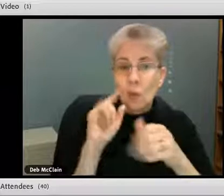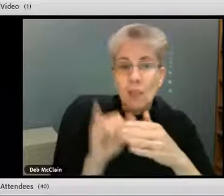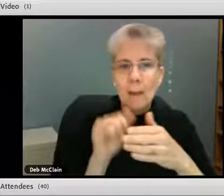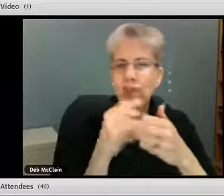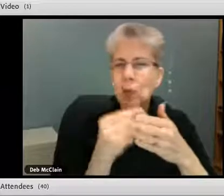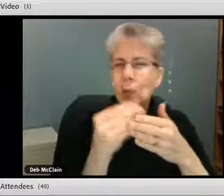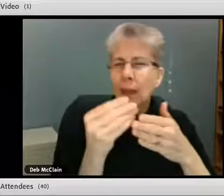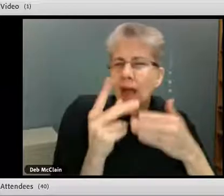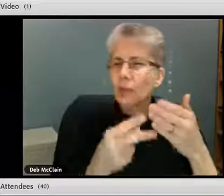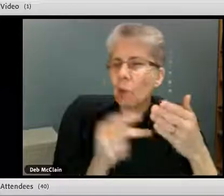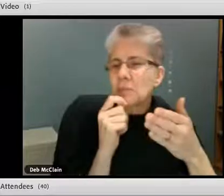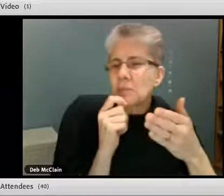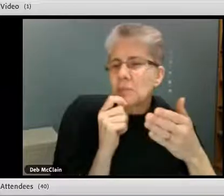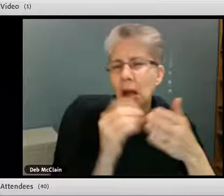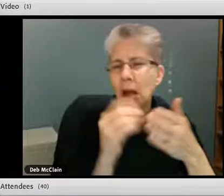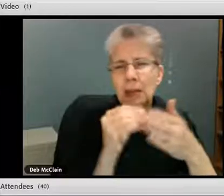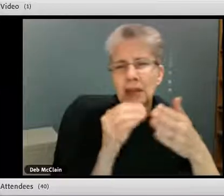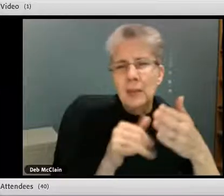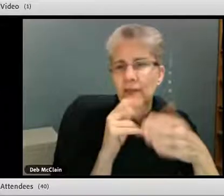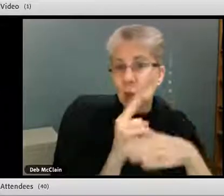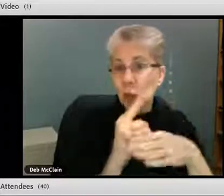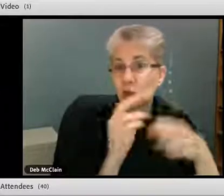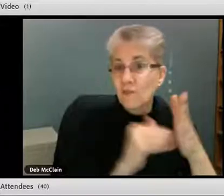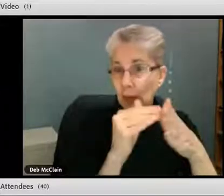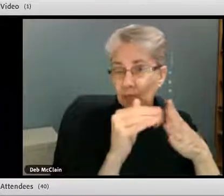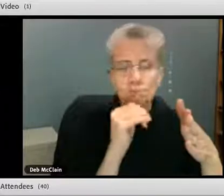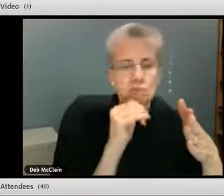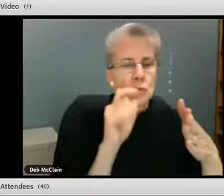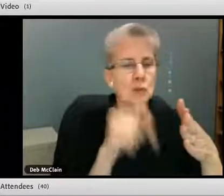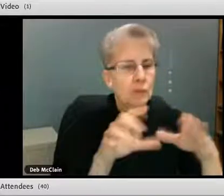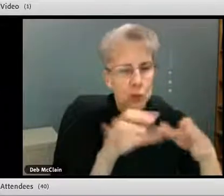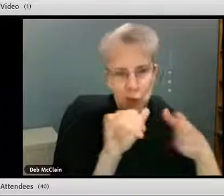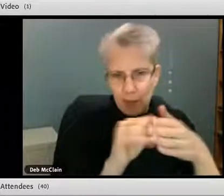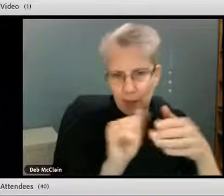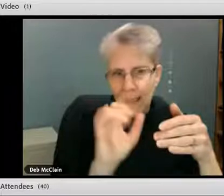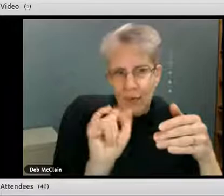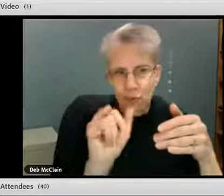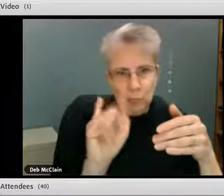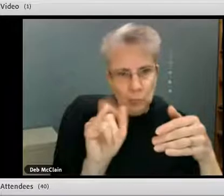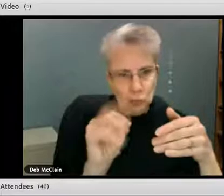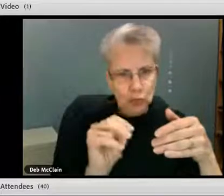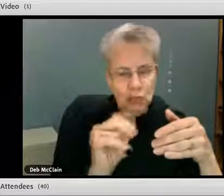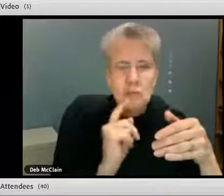a lot, you don't have to do the attribution. So, you can kind of weigh that in what you're doing